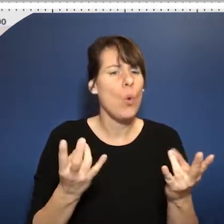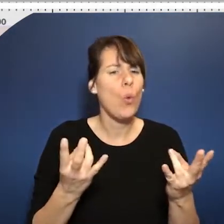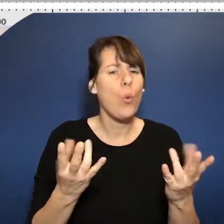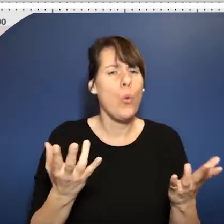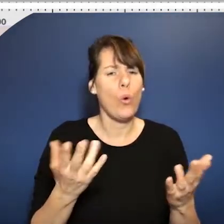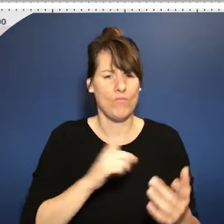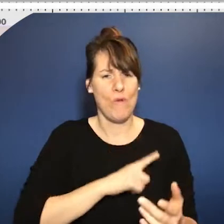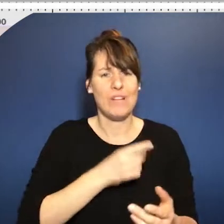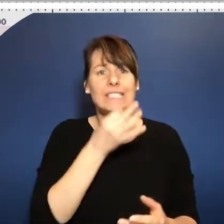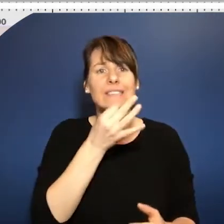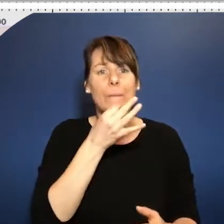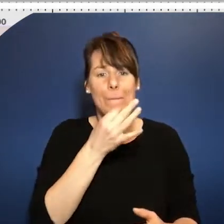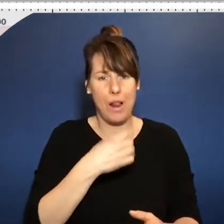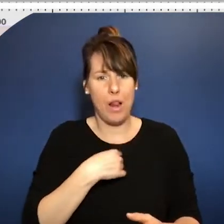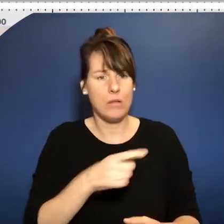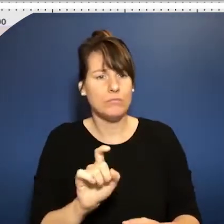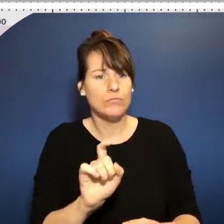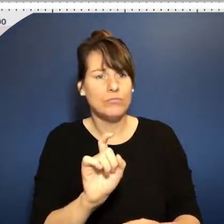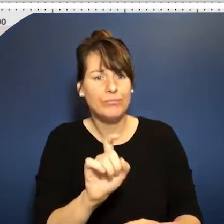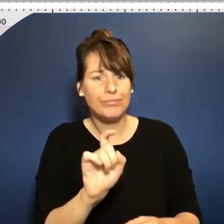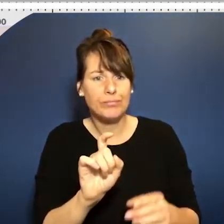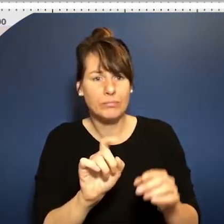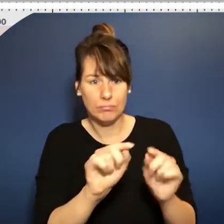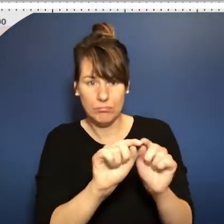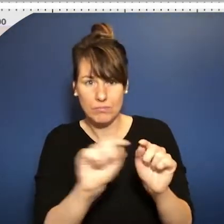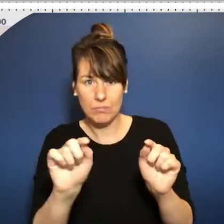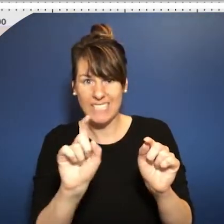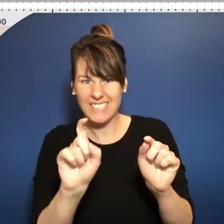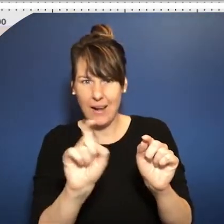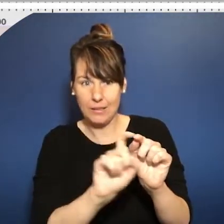What I will do is just simply writing the